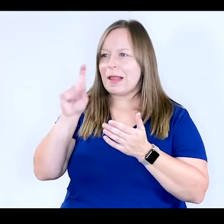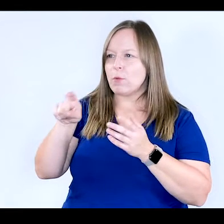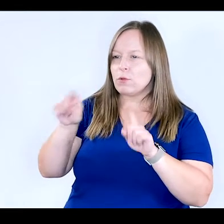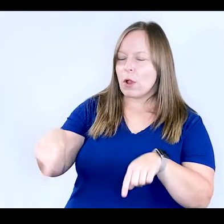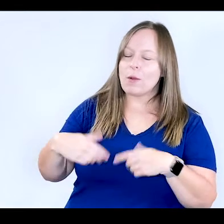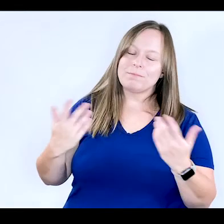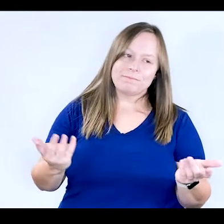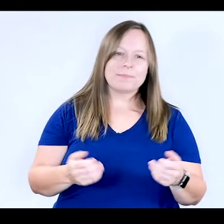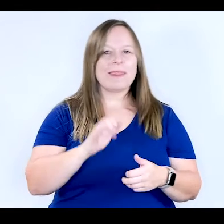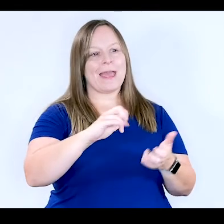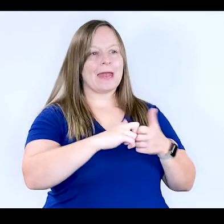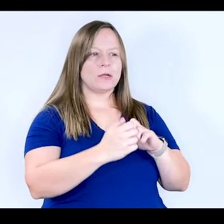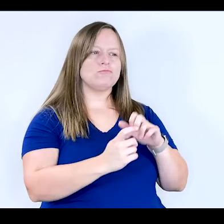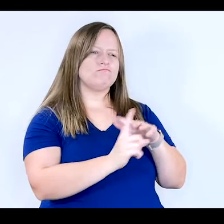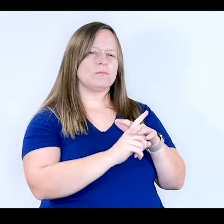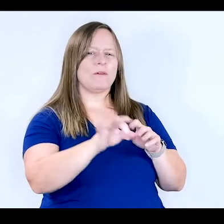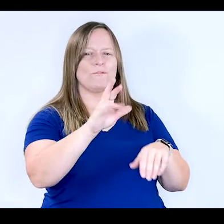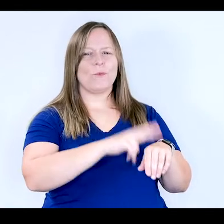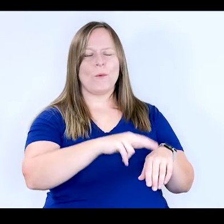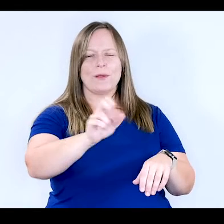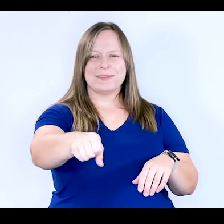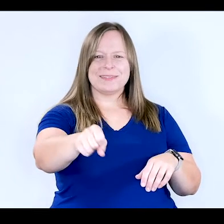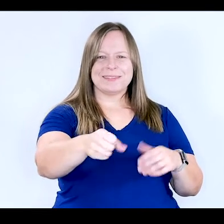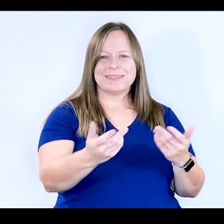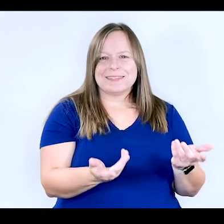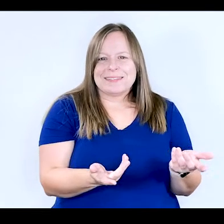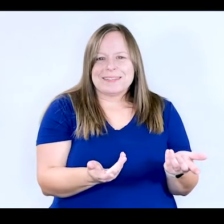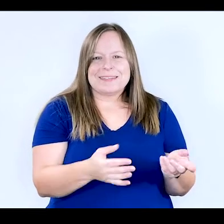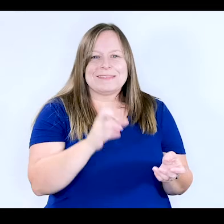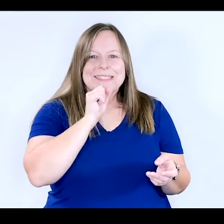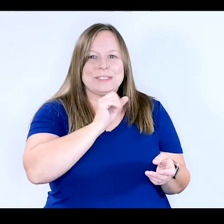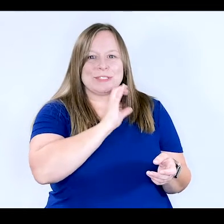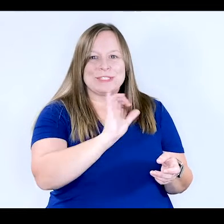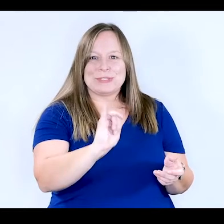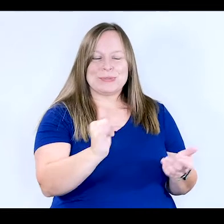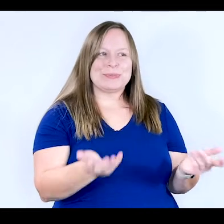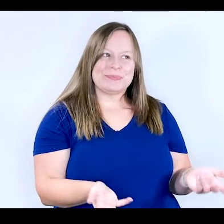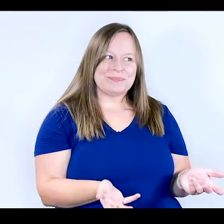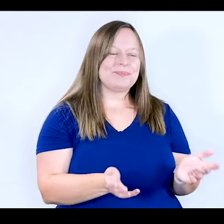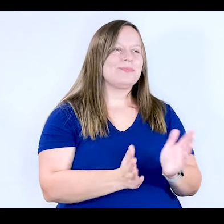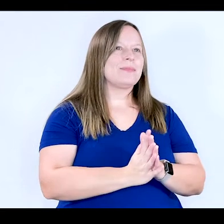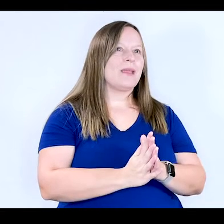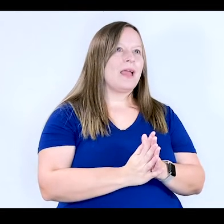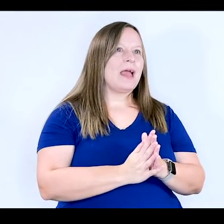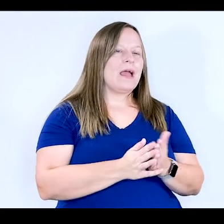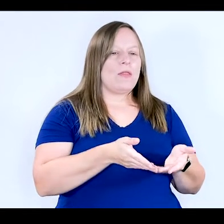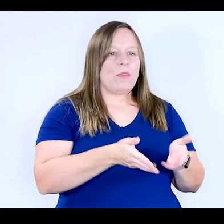Yeah that issue has come up of course. It comes up also in the context of senior citizens, right? And the way that